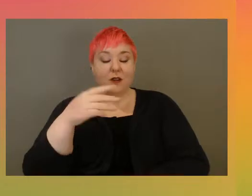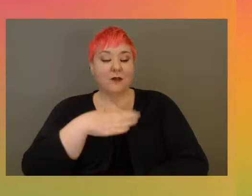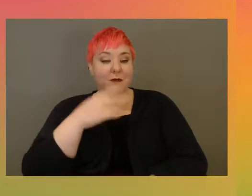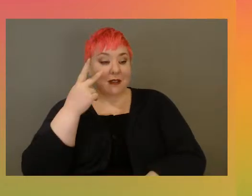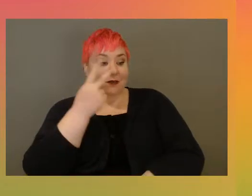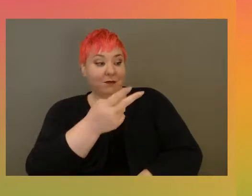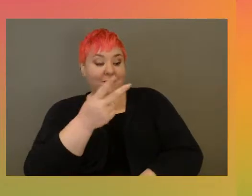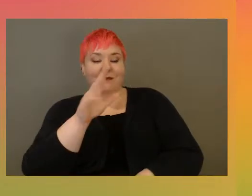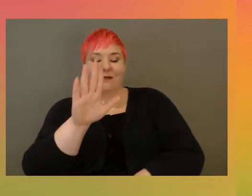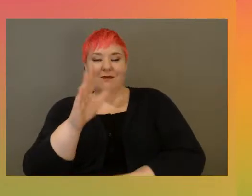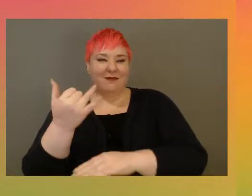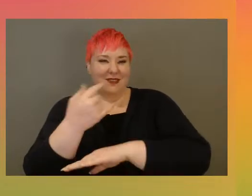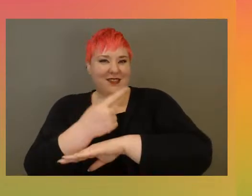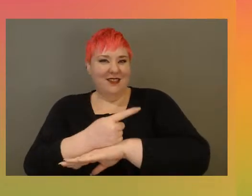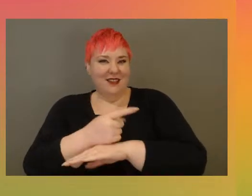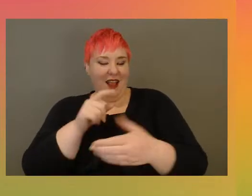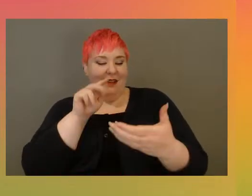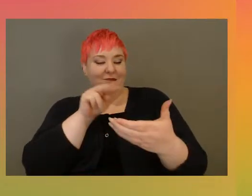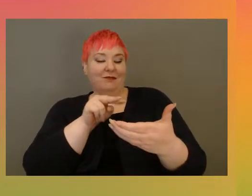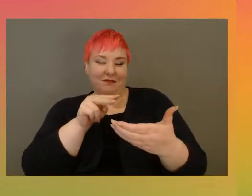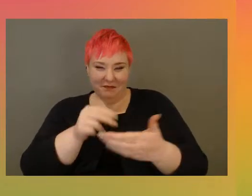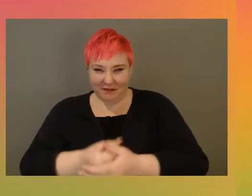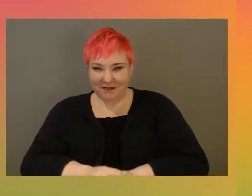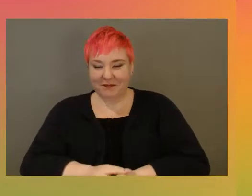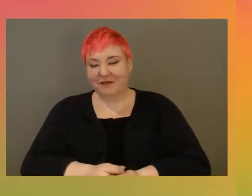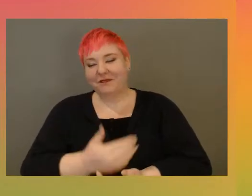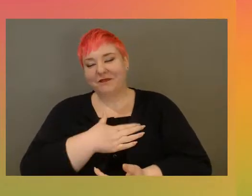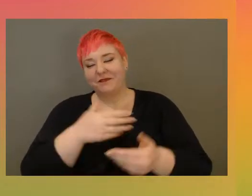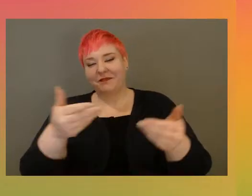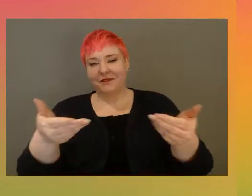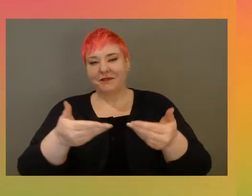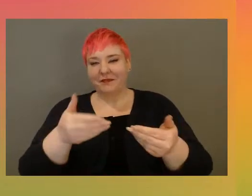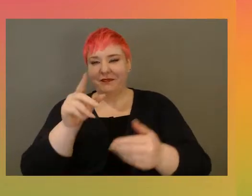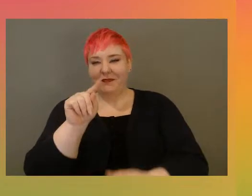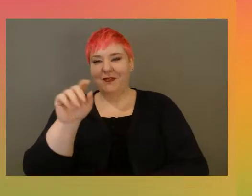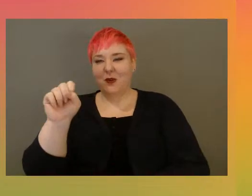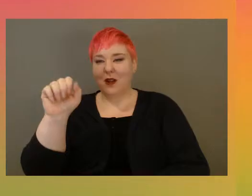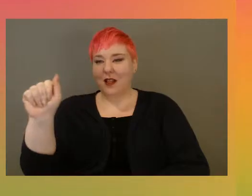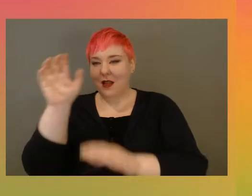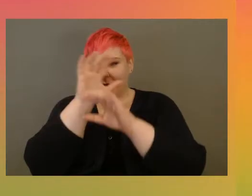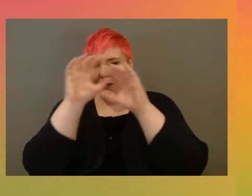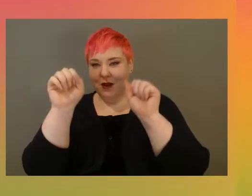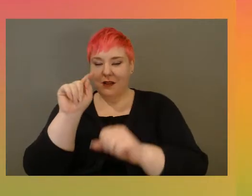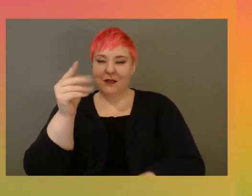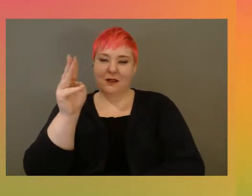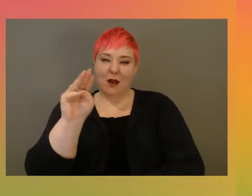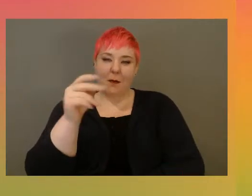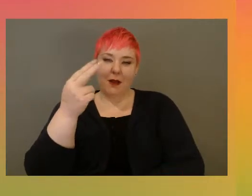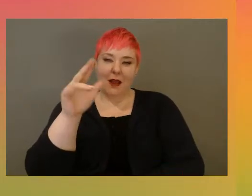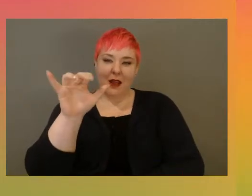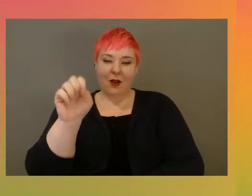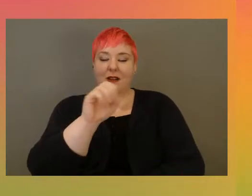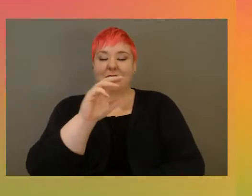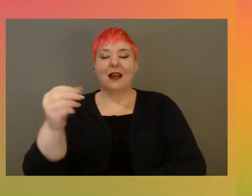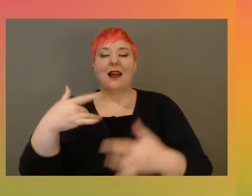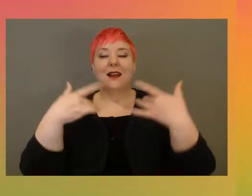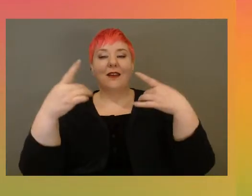FACEBOOK LIVE AND TWITTER AT TIME SQUARE AND NYC, BE SURE TO